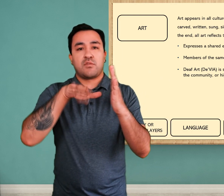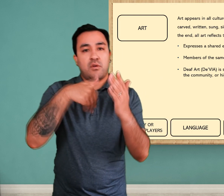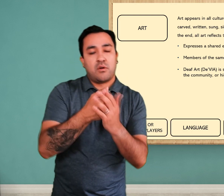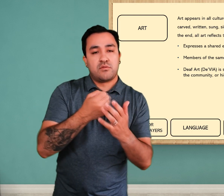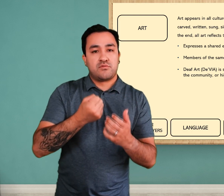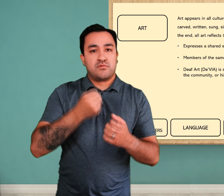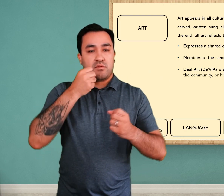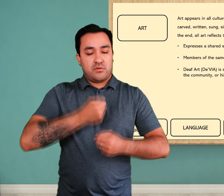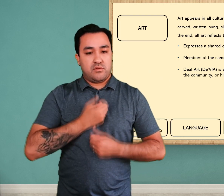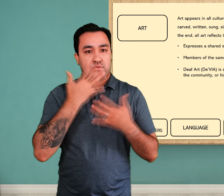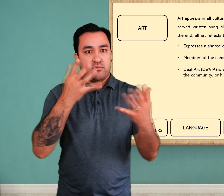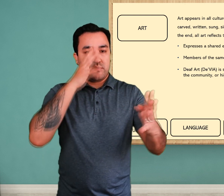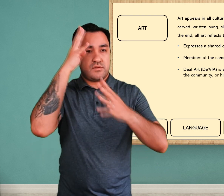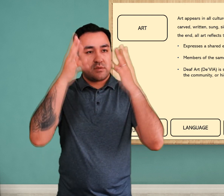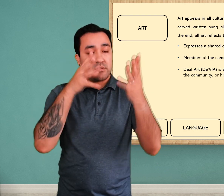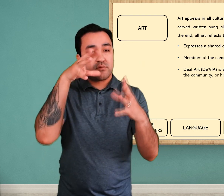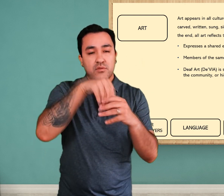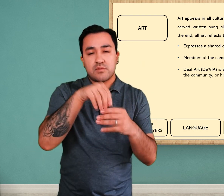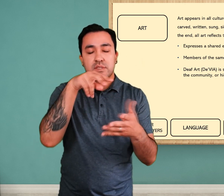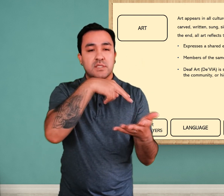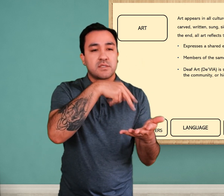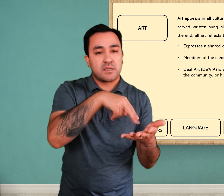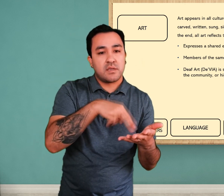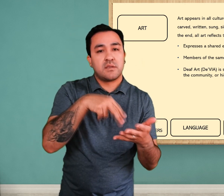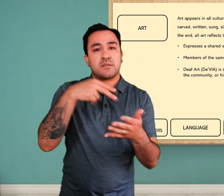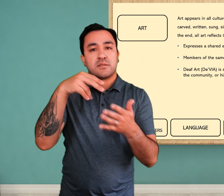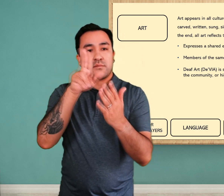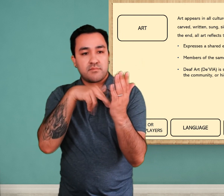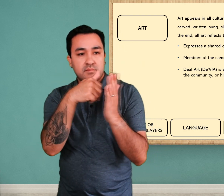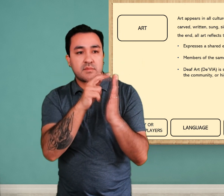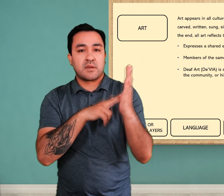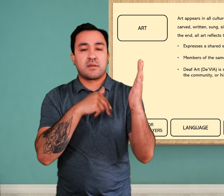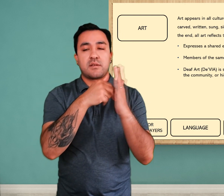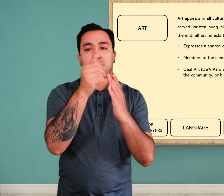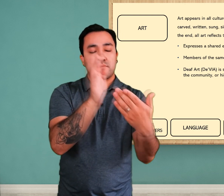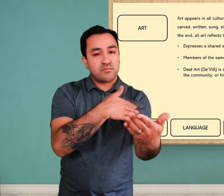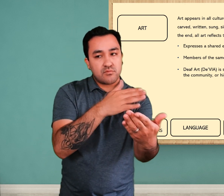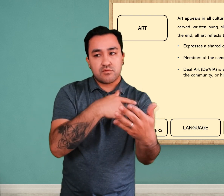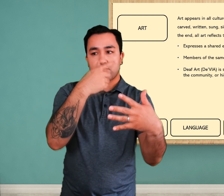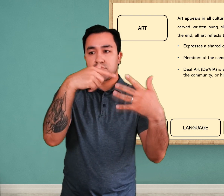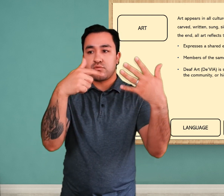This includes dance, paintings, sculptures, music, and more.